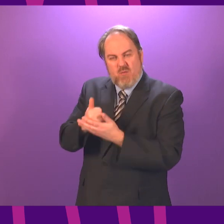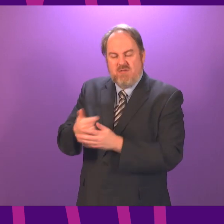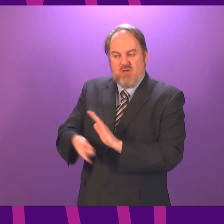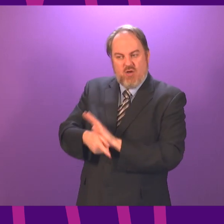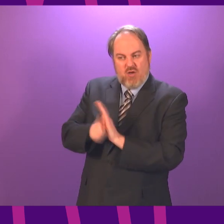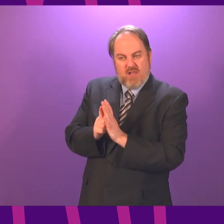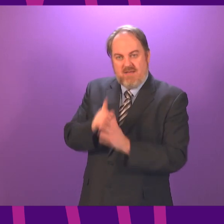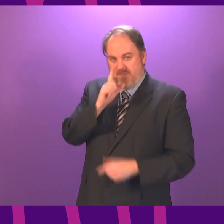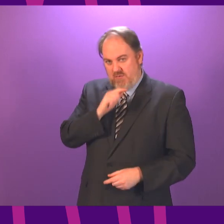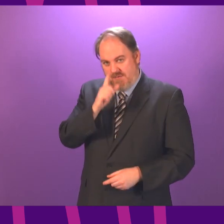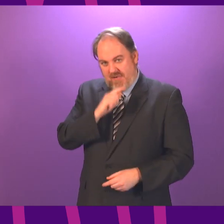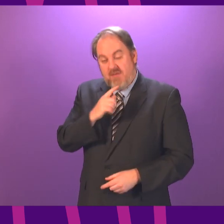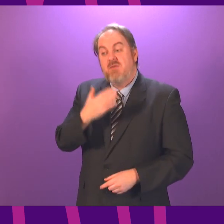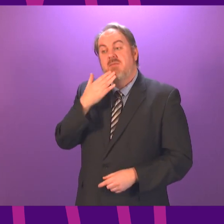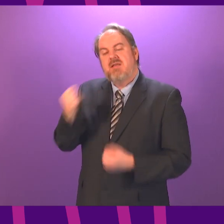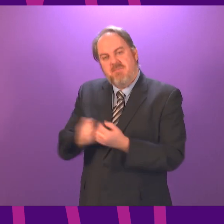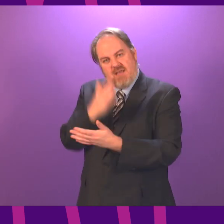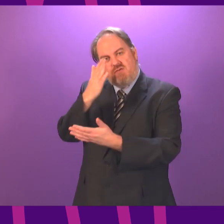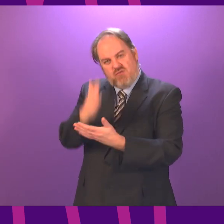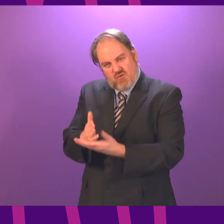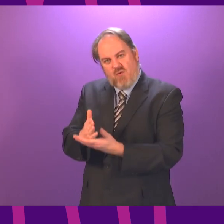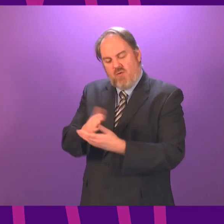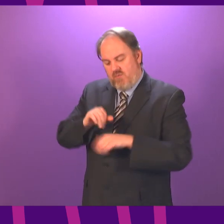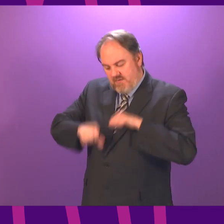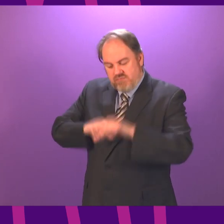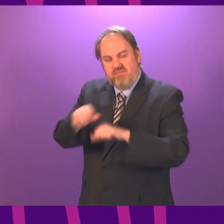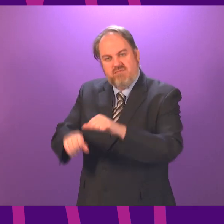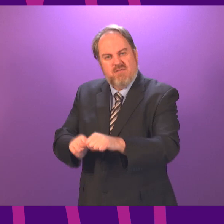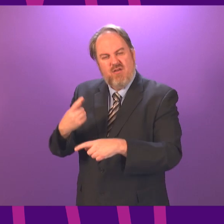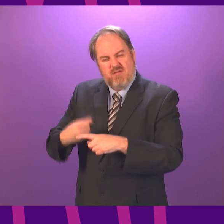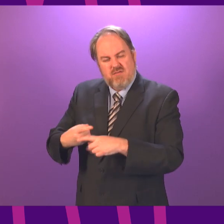Will the First Minister ensure that there is urgent progress on the issue? There is